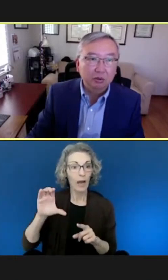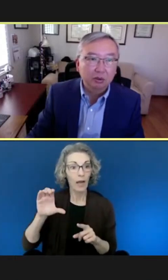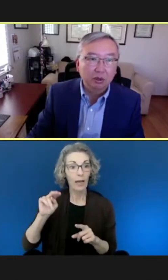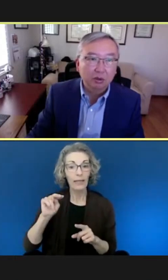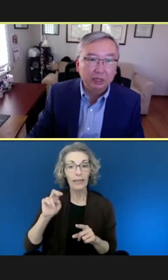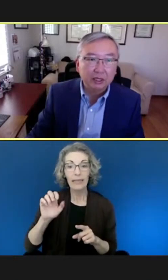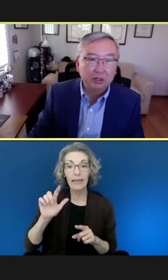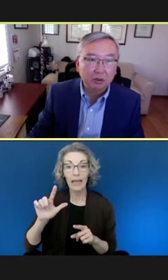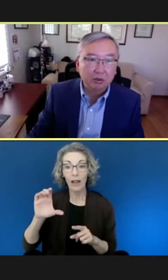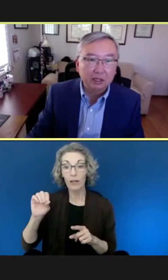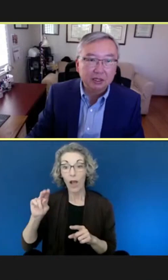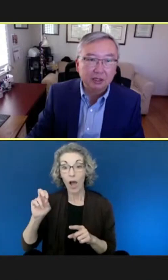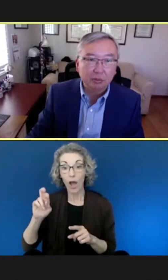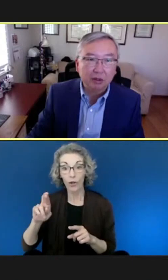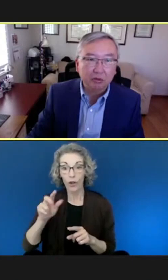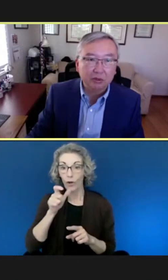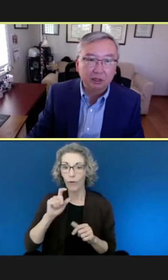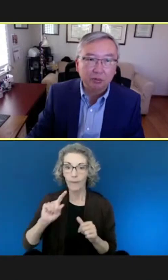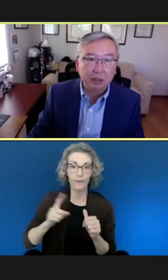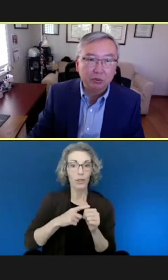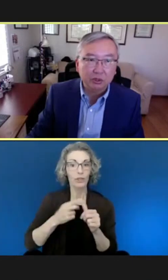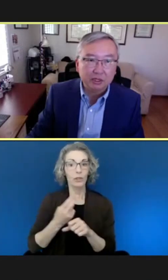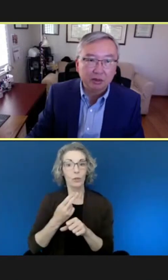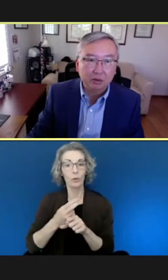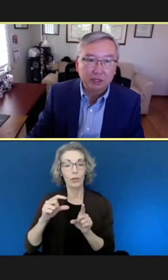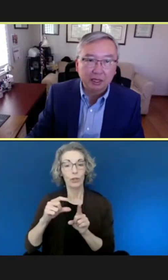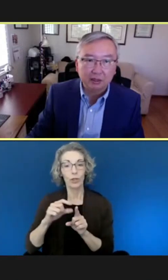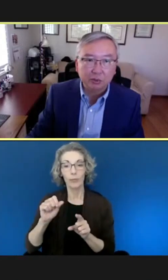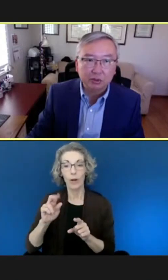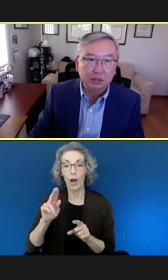who already told us about the memory skills and